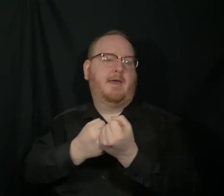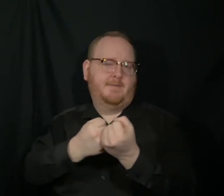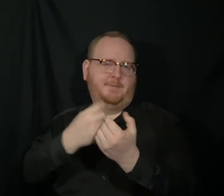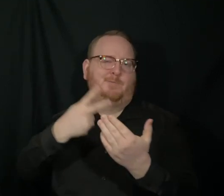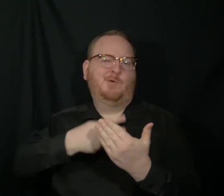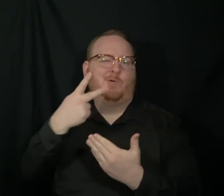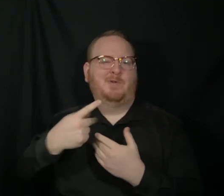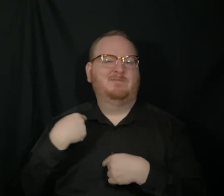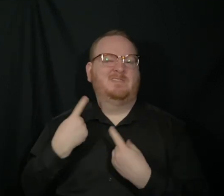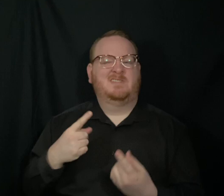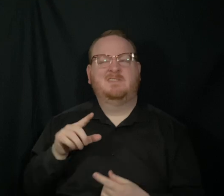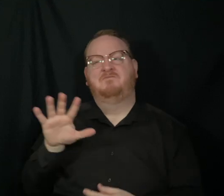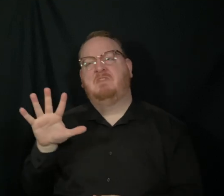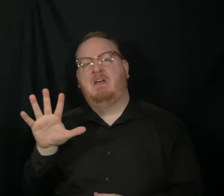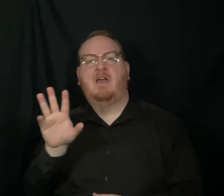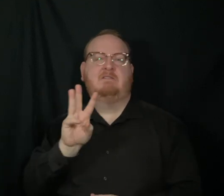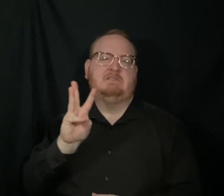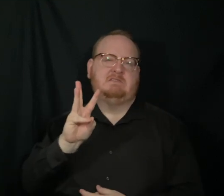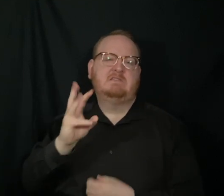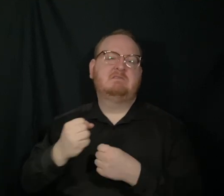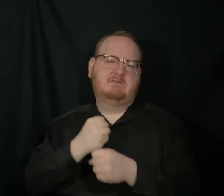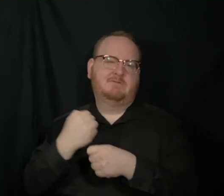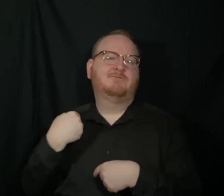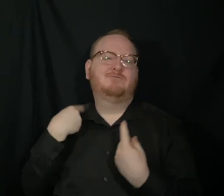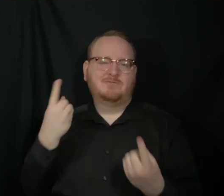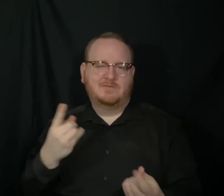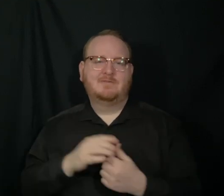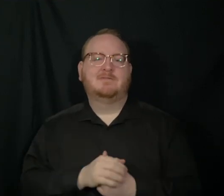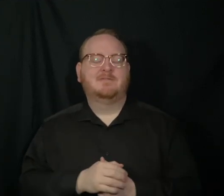Tabby Belhorn: Excellent. So As parents, we know that we often